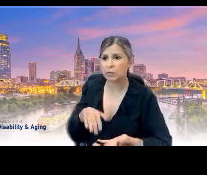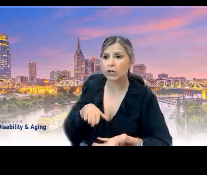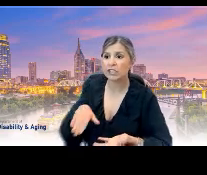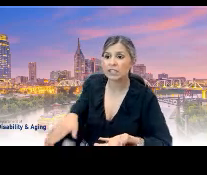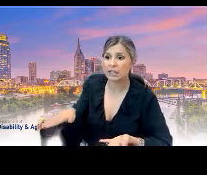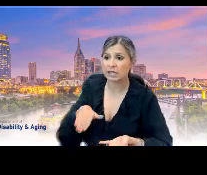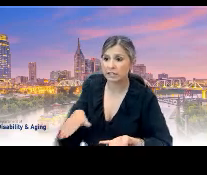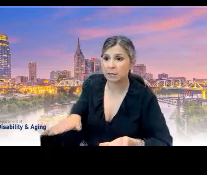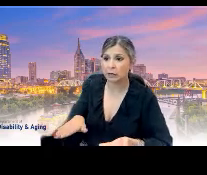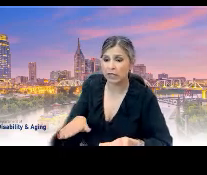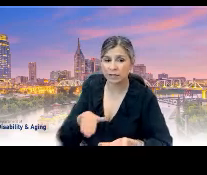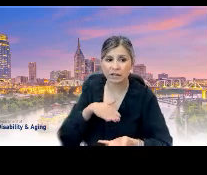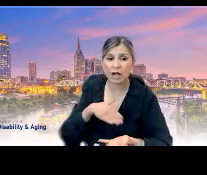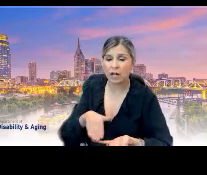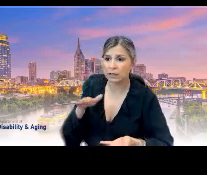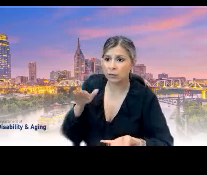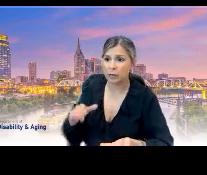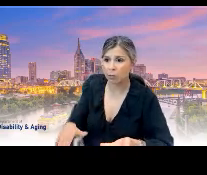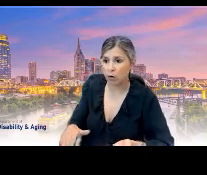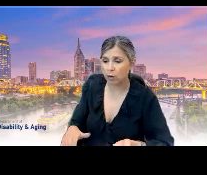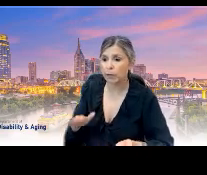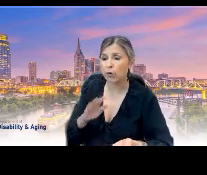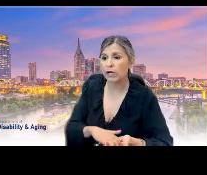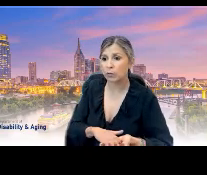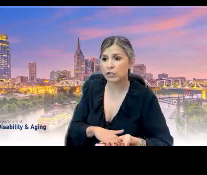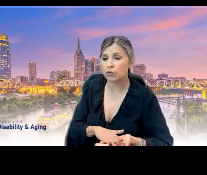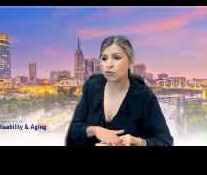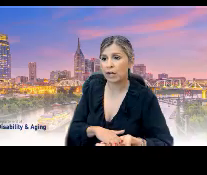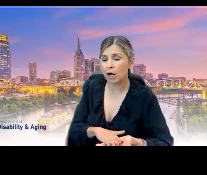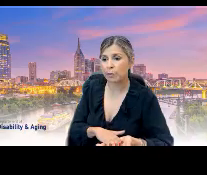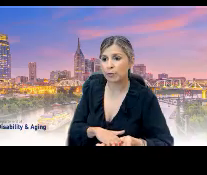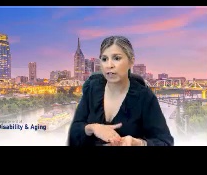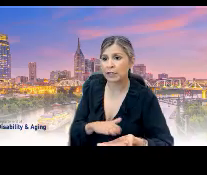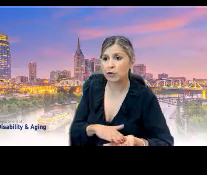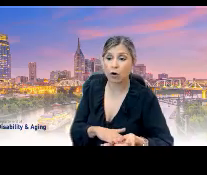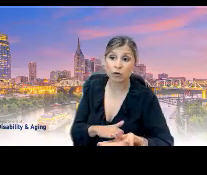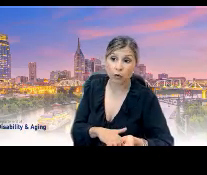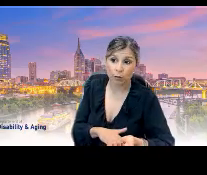And then we're going to dig into some of these a little bit more. But we, we do try to operate a no wrong door